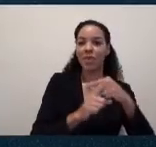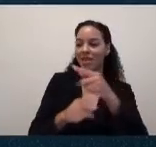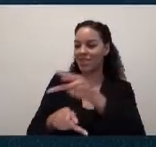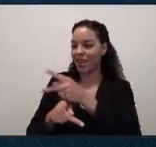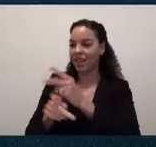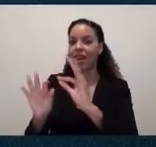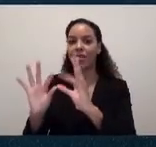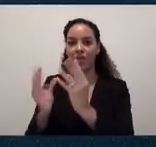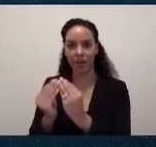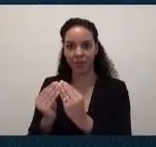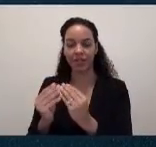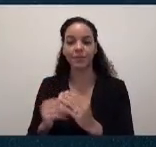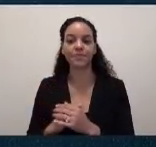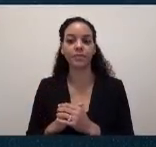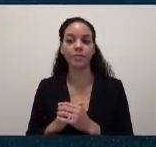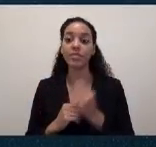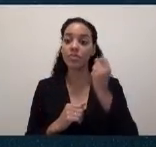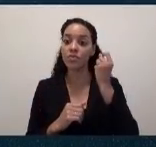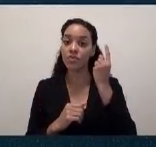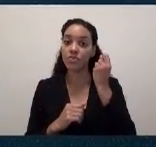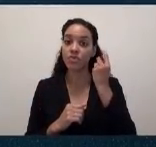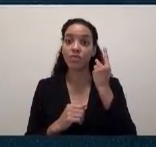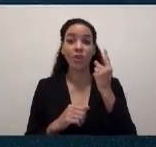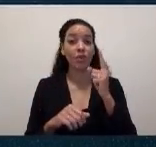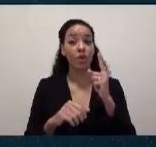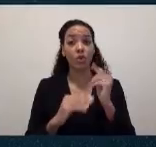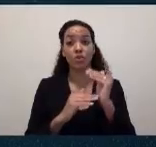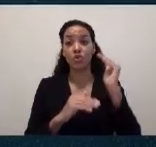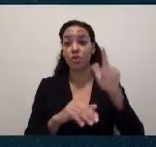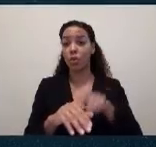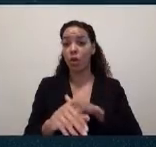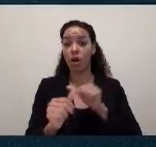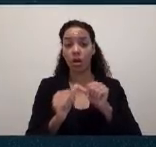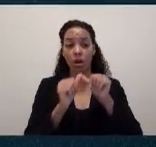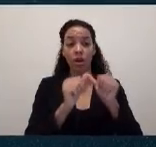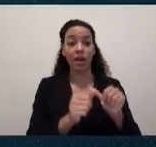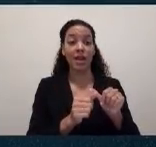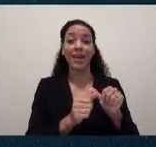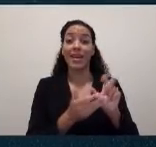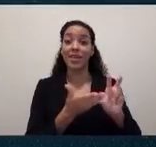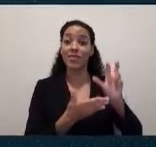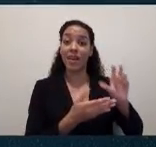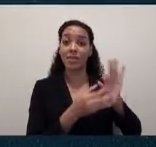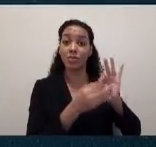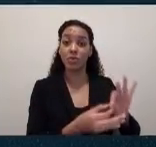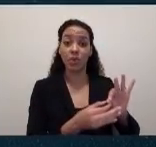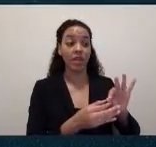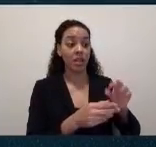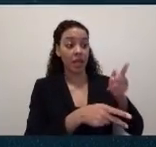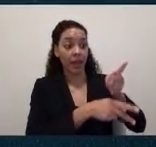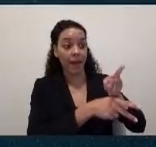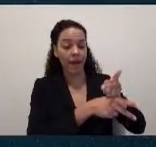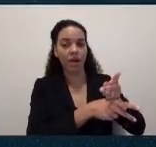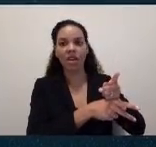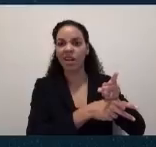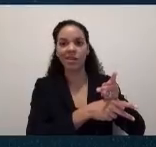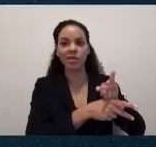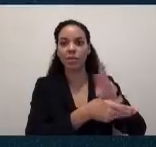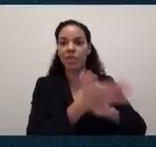For far too long investments in care have dropped to the bottom of the priority list. But I'm going to be blunt here,